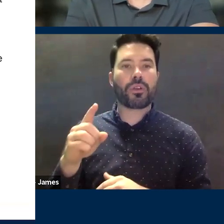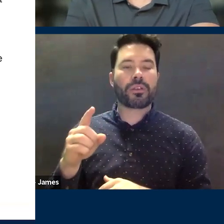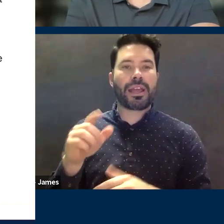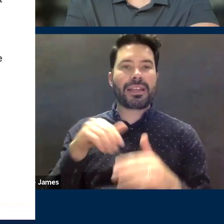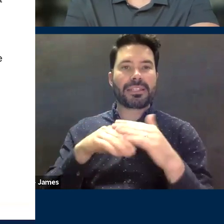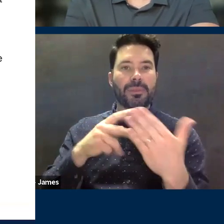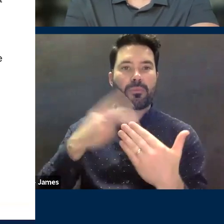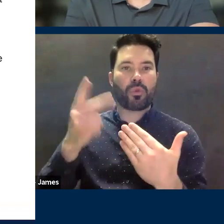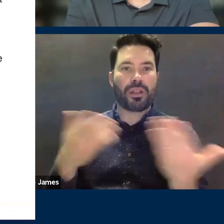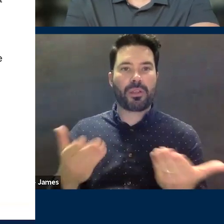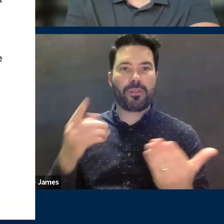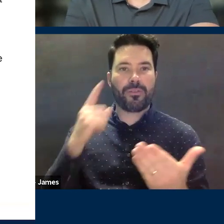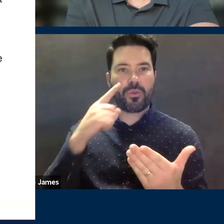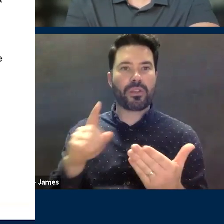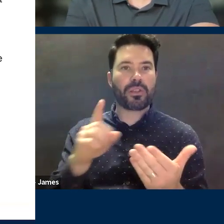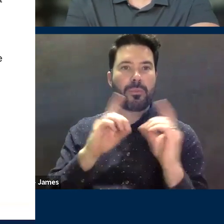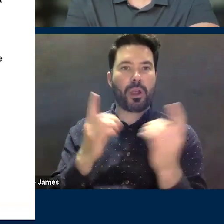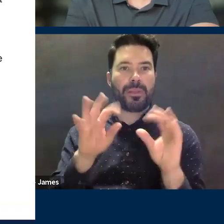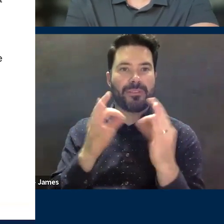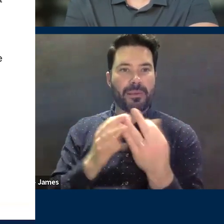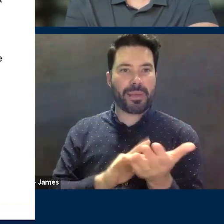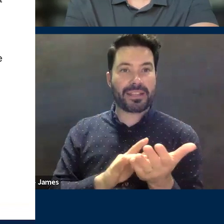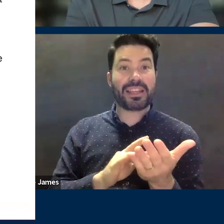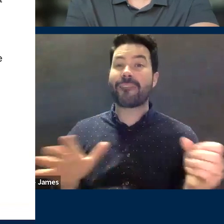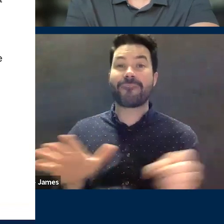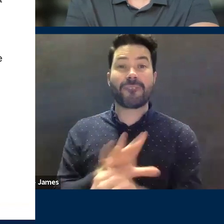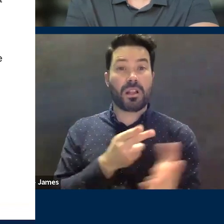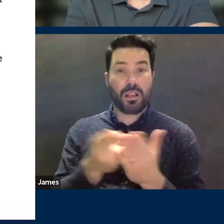and just for full disclosure, I am bilaterally deaf.